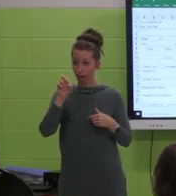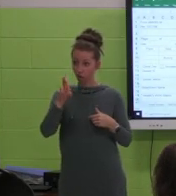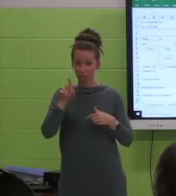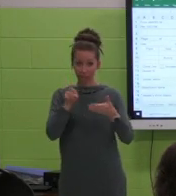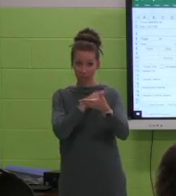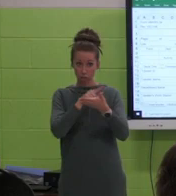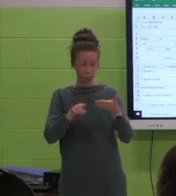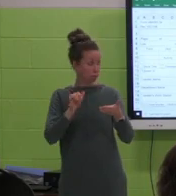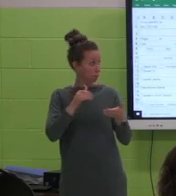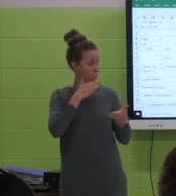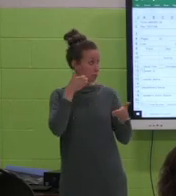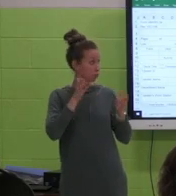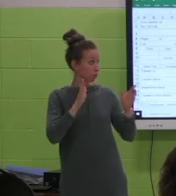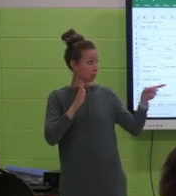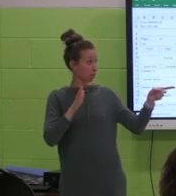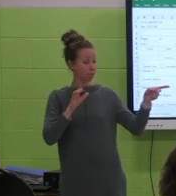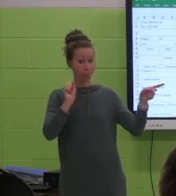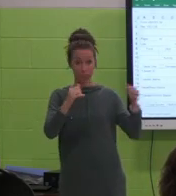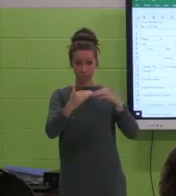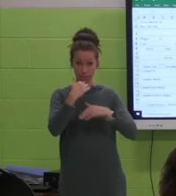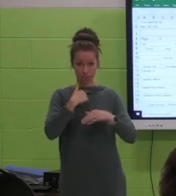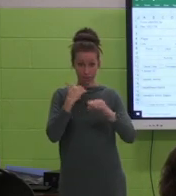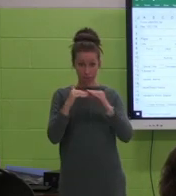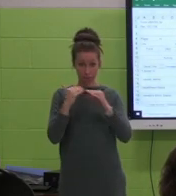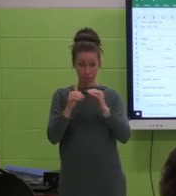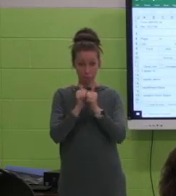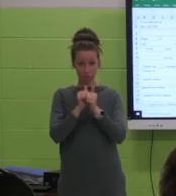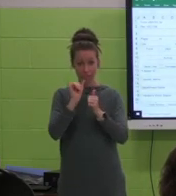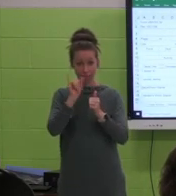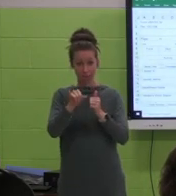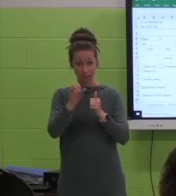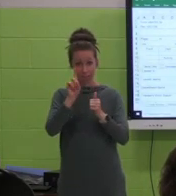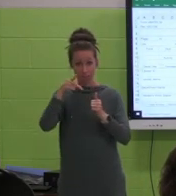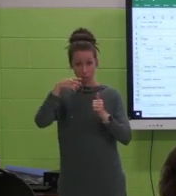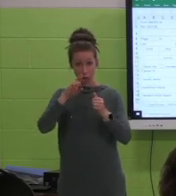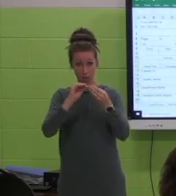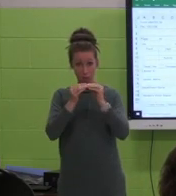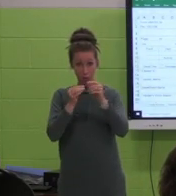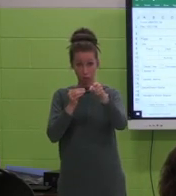best way can you send me an email with just those DPR numbers I think so and then I will